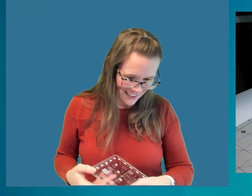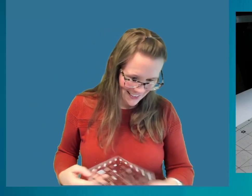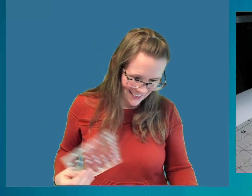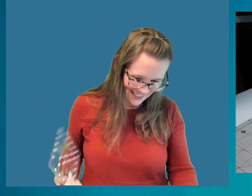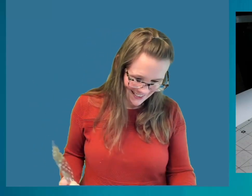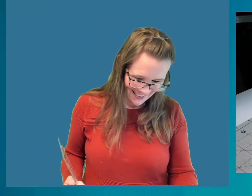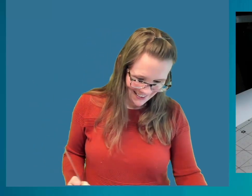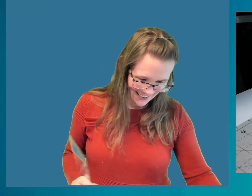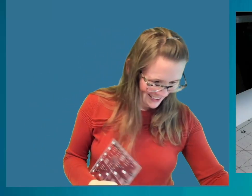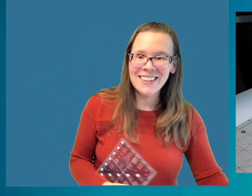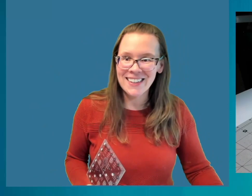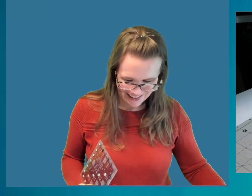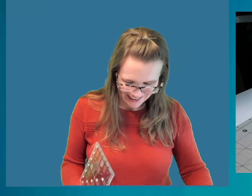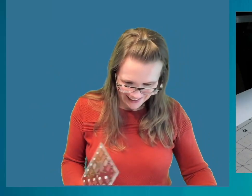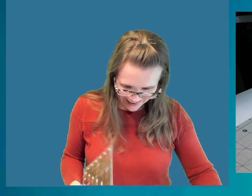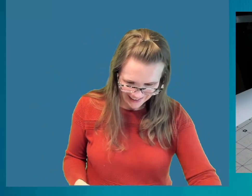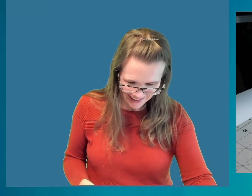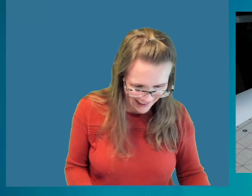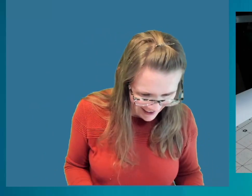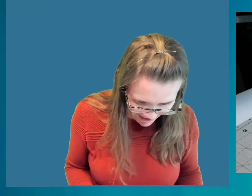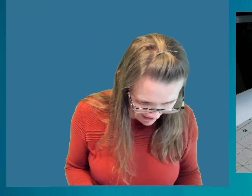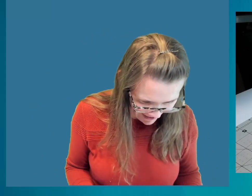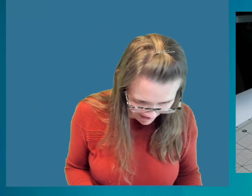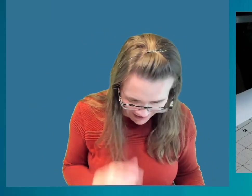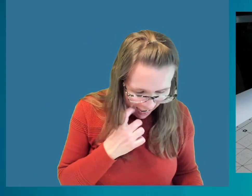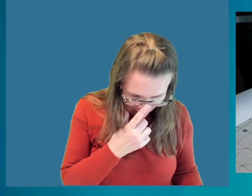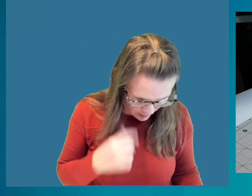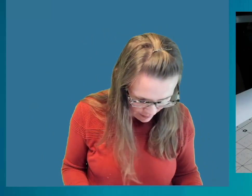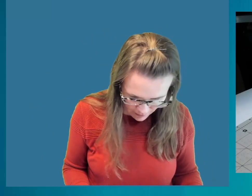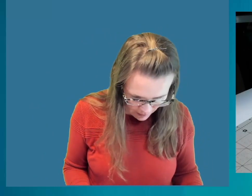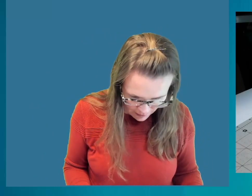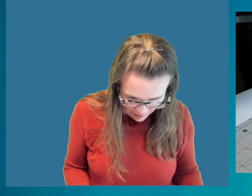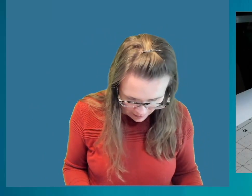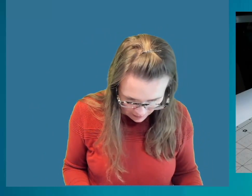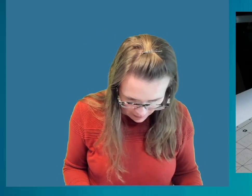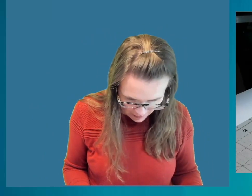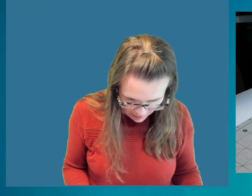and a half inches long. But... I am, uh, yeah - I'm not going to do that. I'm just going to